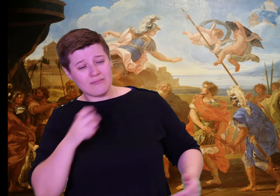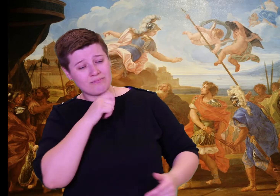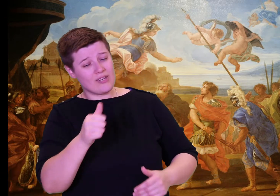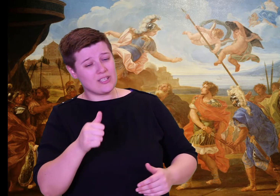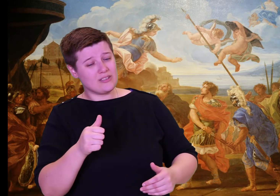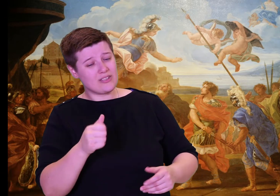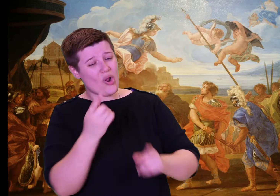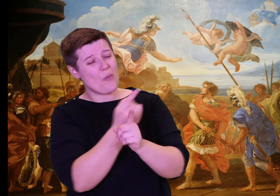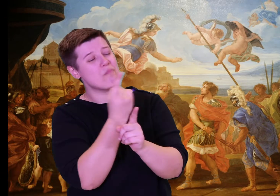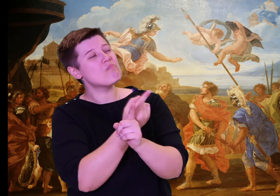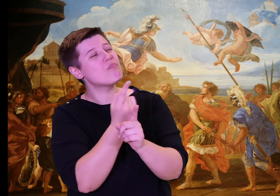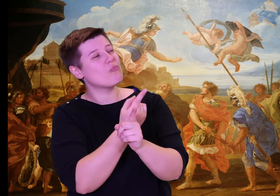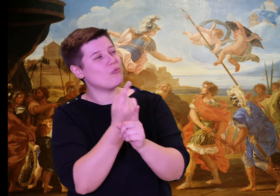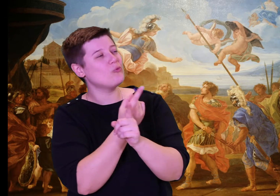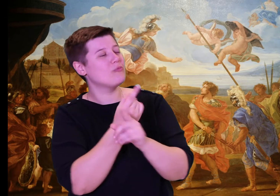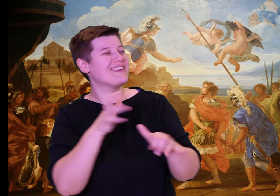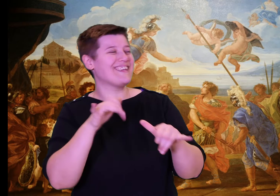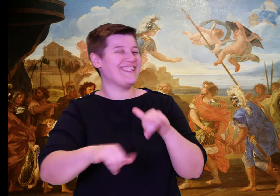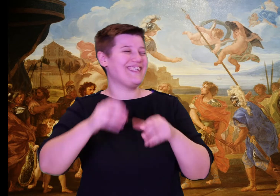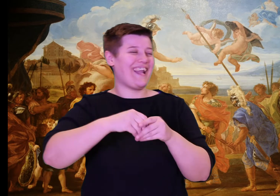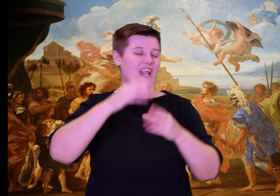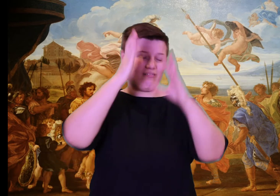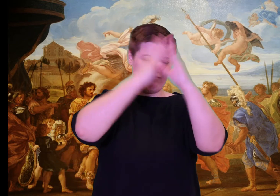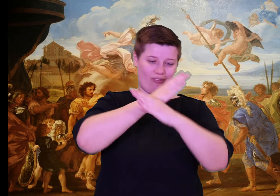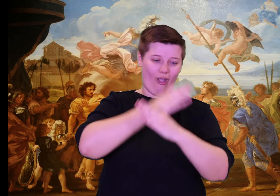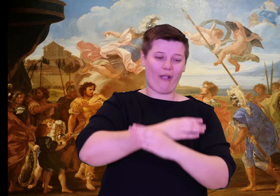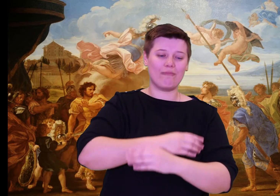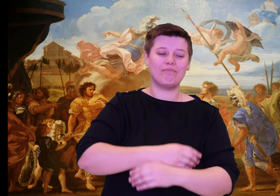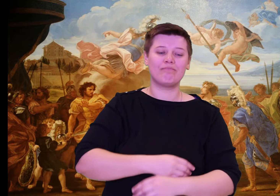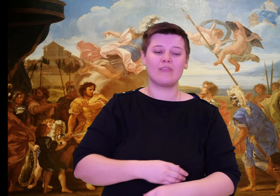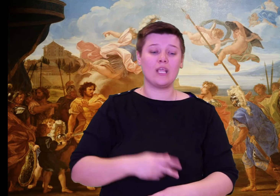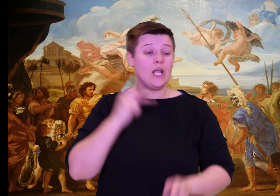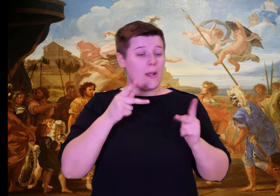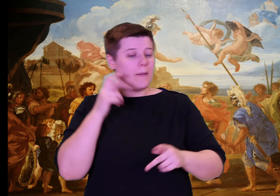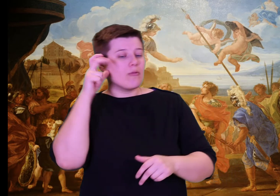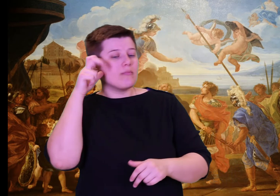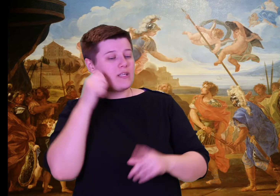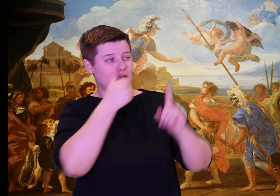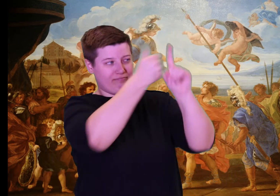over such dangerous, enormous seas.